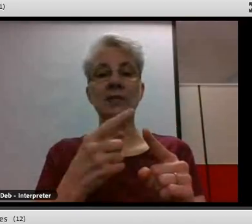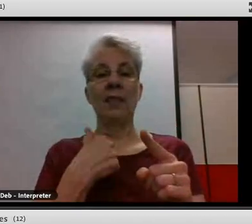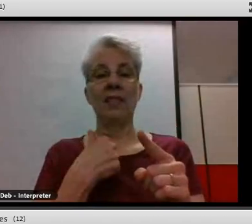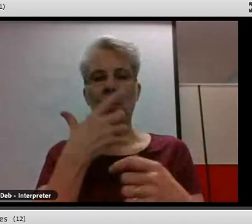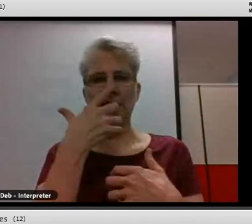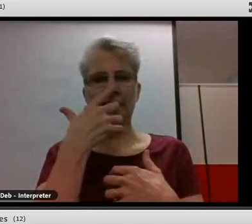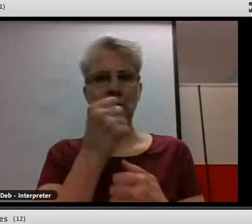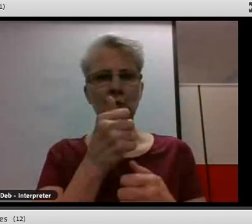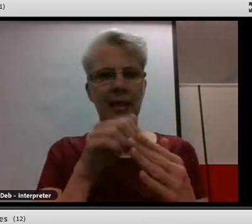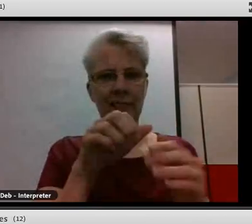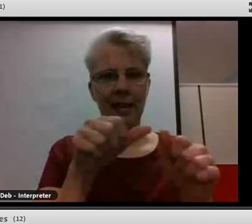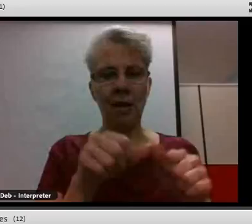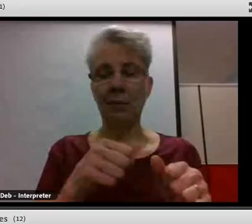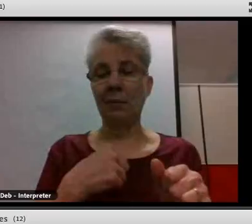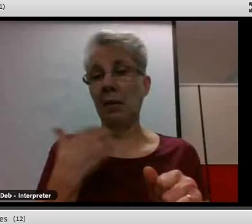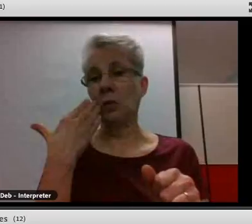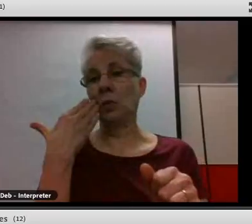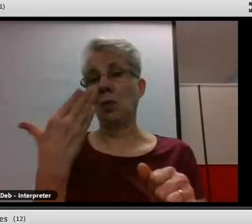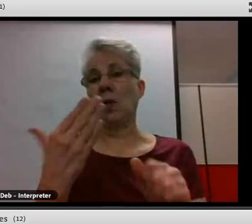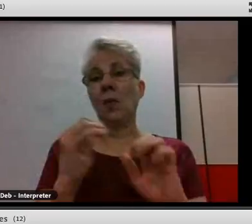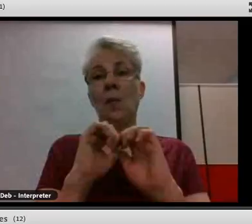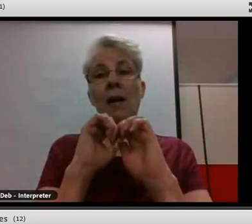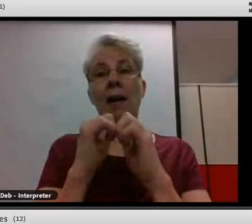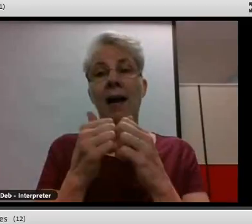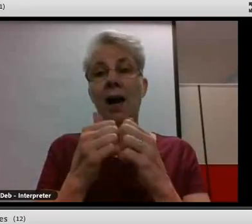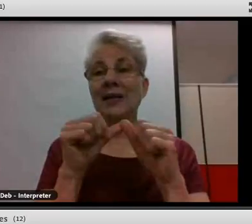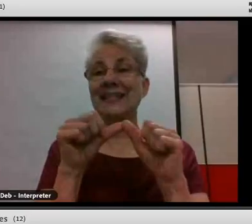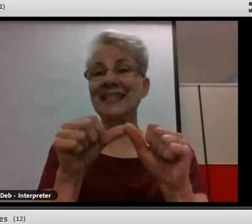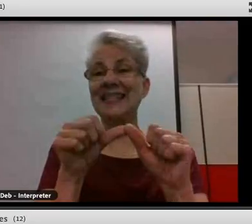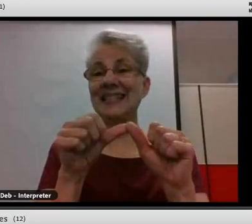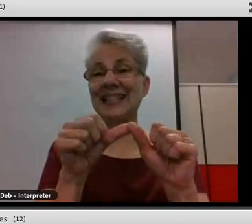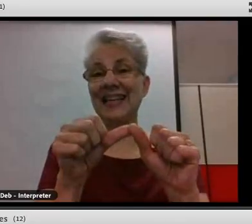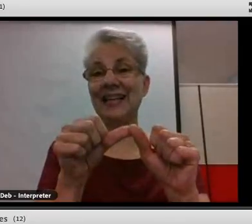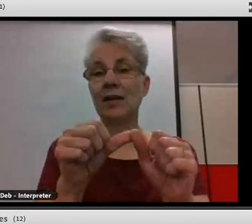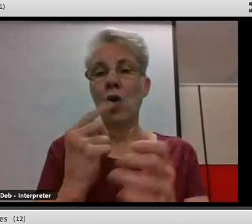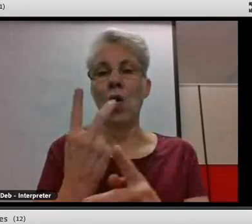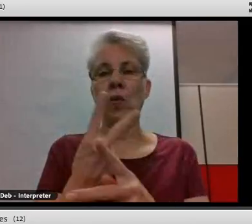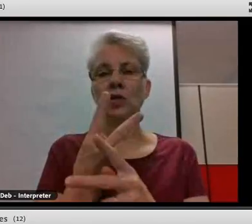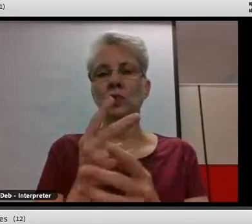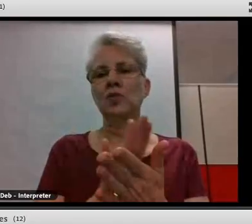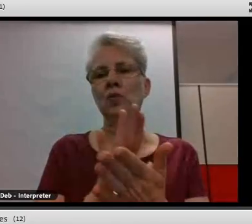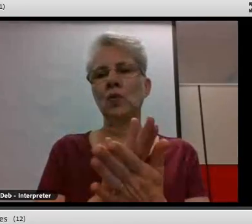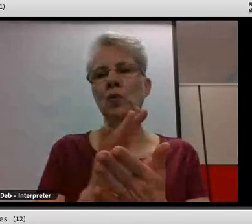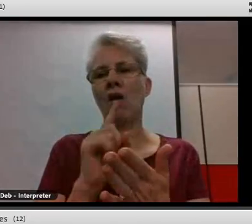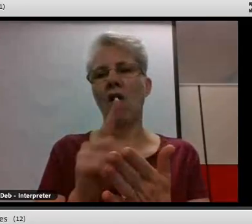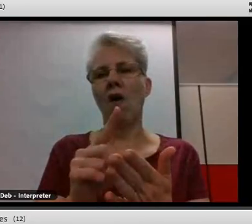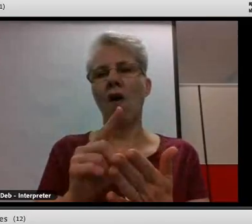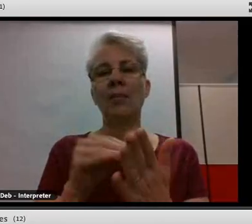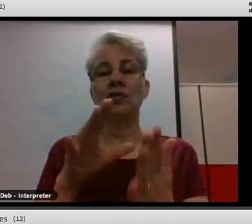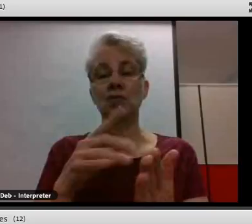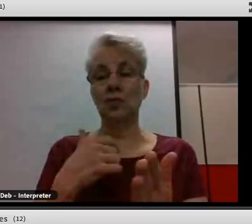who has a disability on a committee with you or you're able to consult with them, that's only going to make your collections